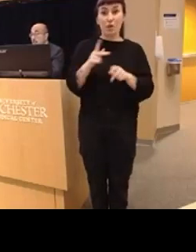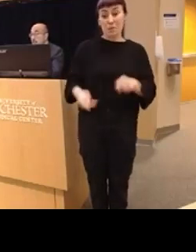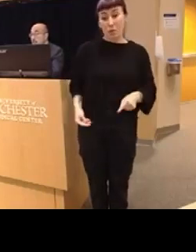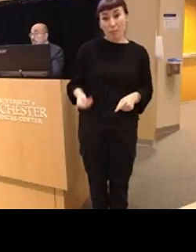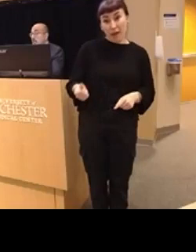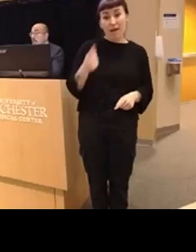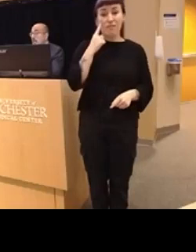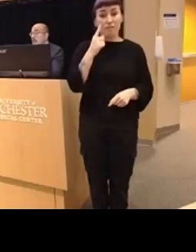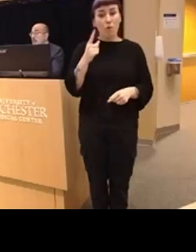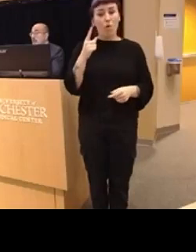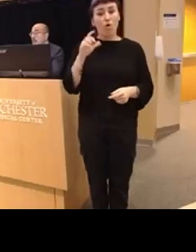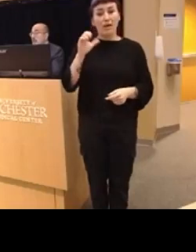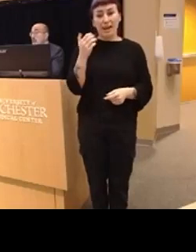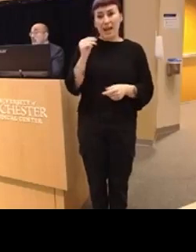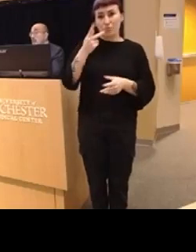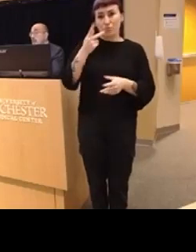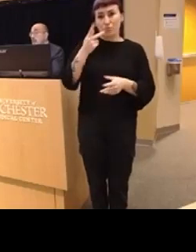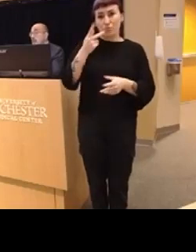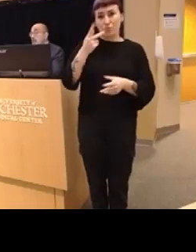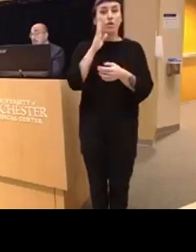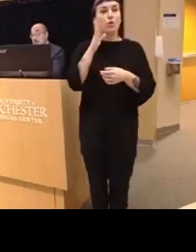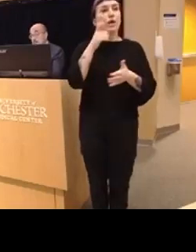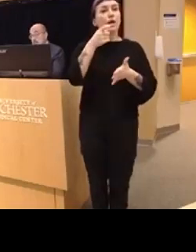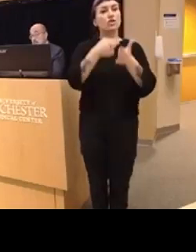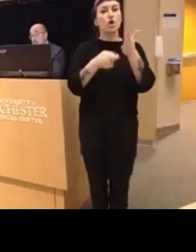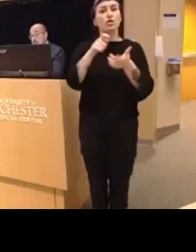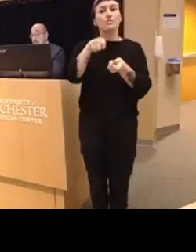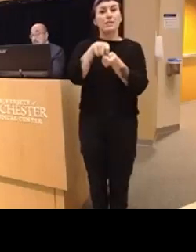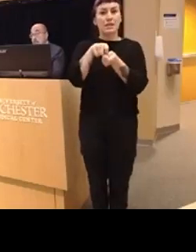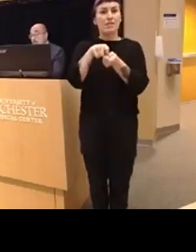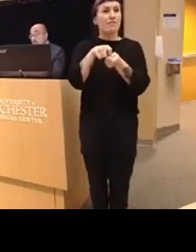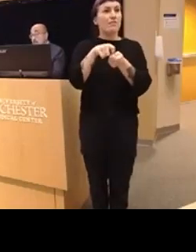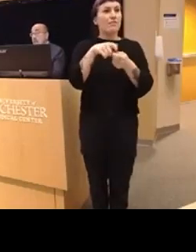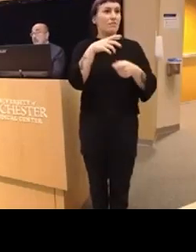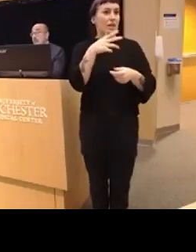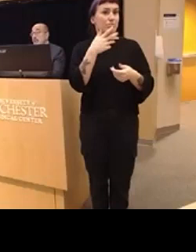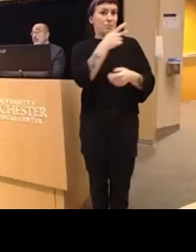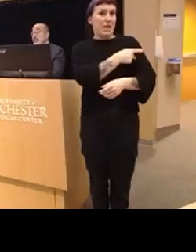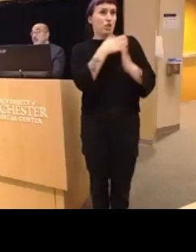treatments and um so you can charge certain patients cash you know at Market rates and then